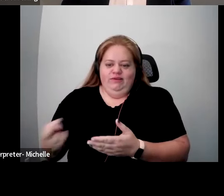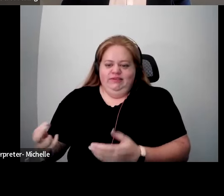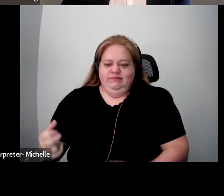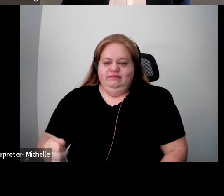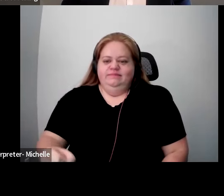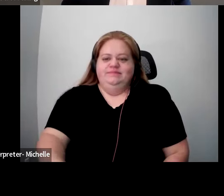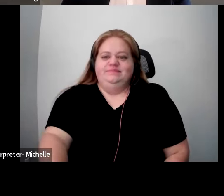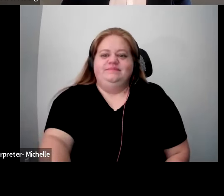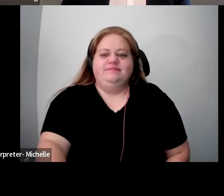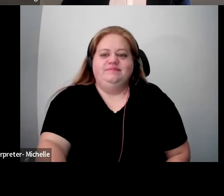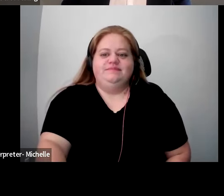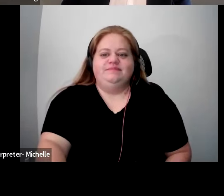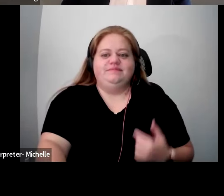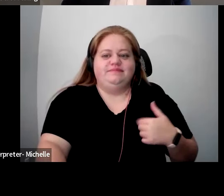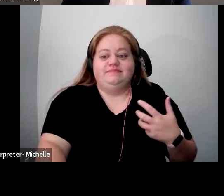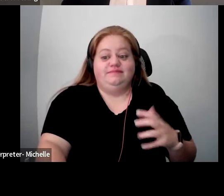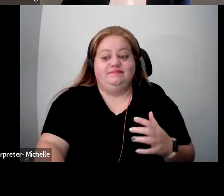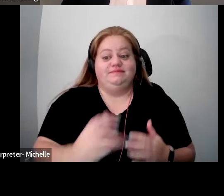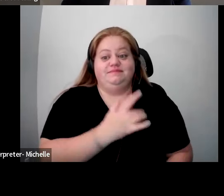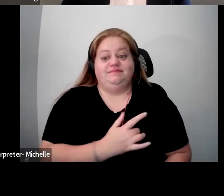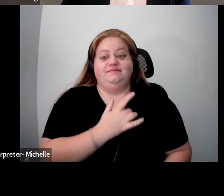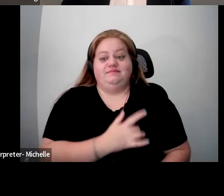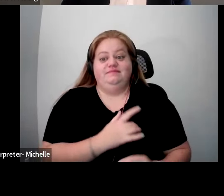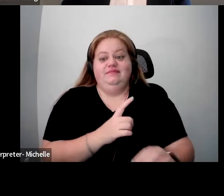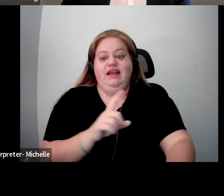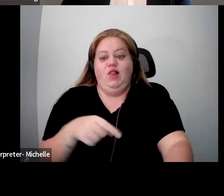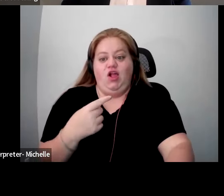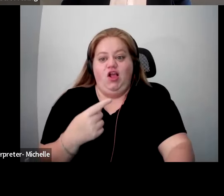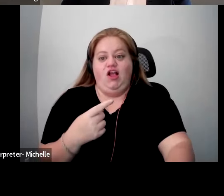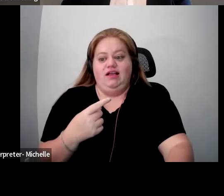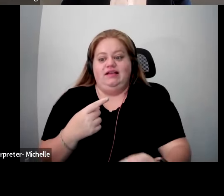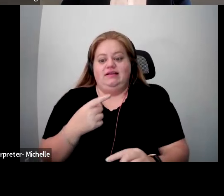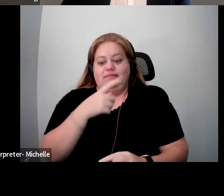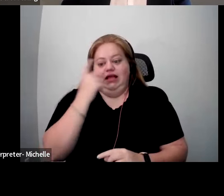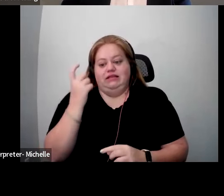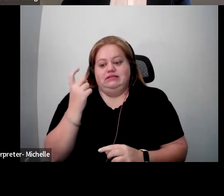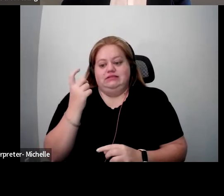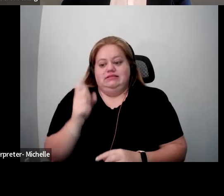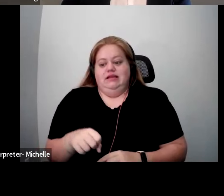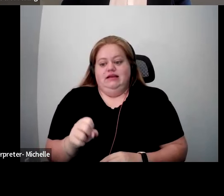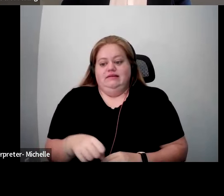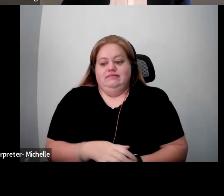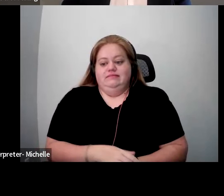I don't want to promise anything, how long it will take because, yeah, it's hard.